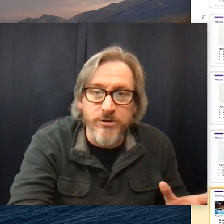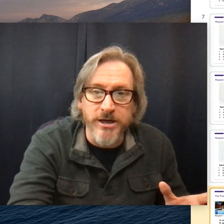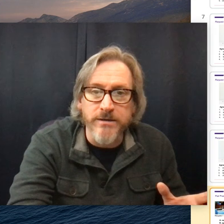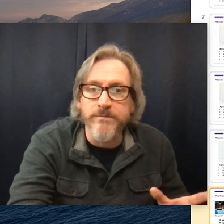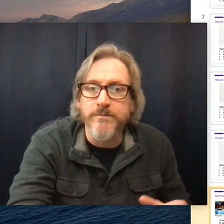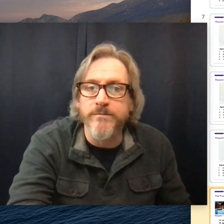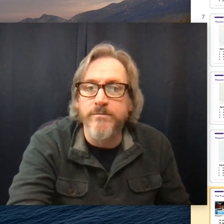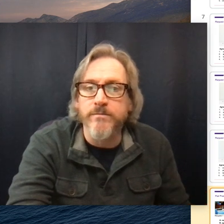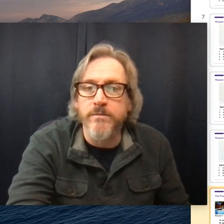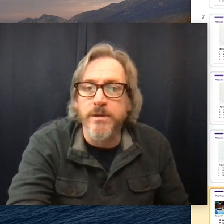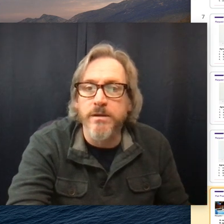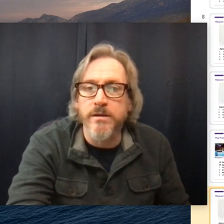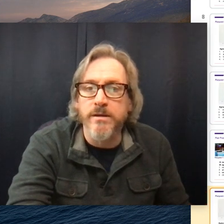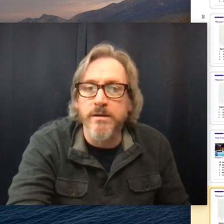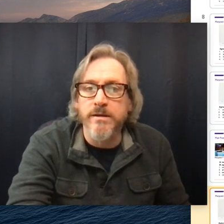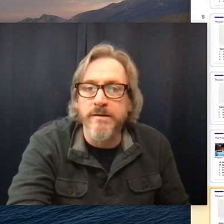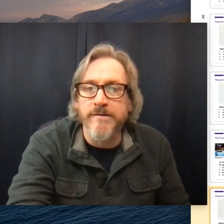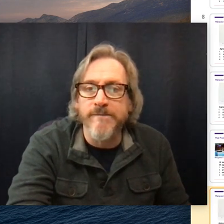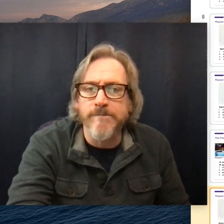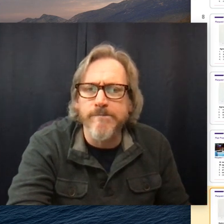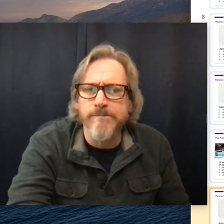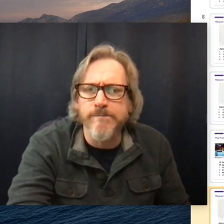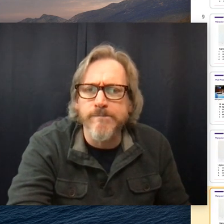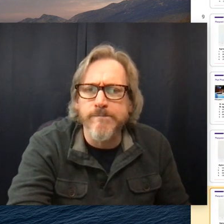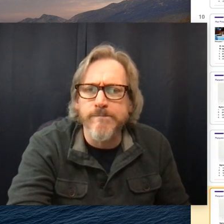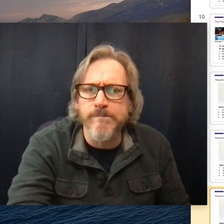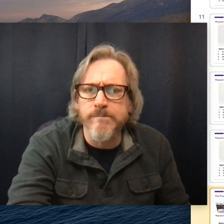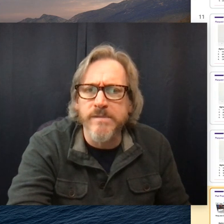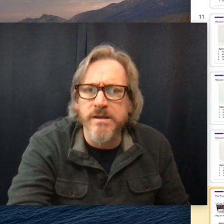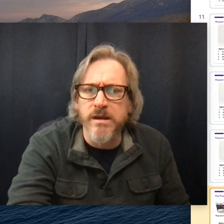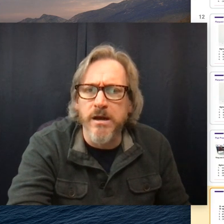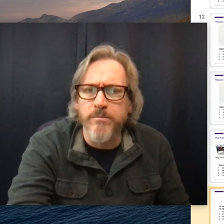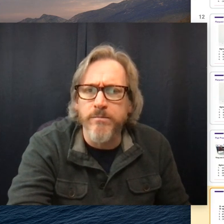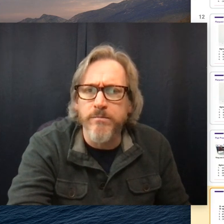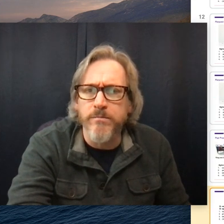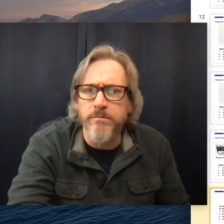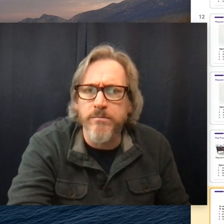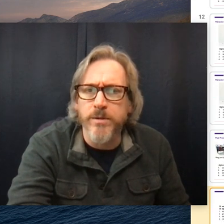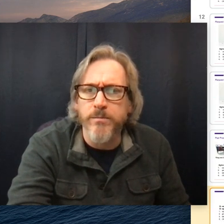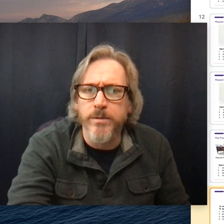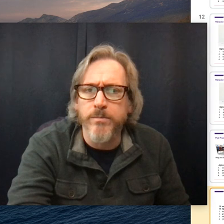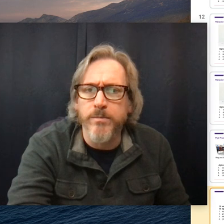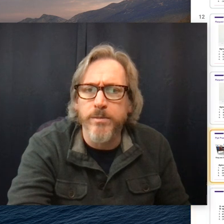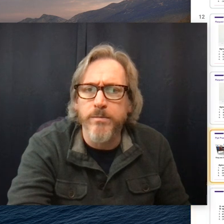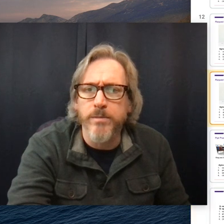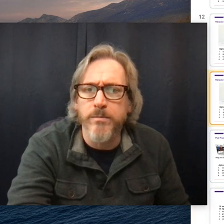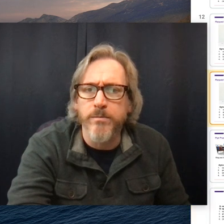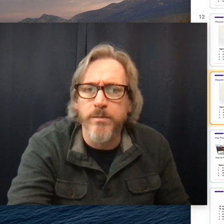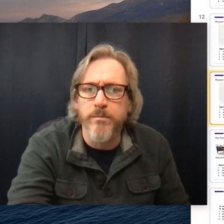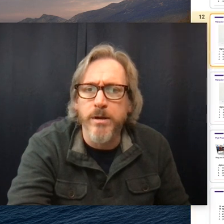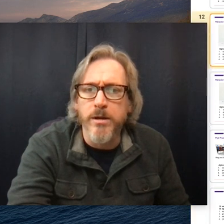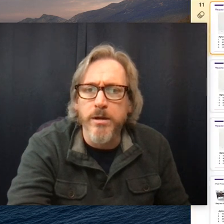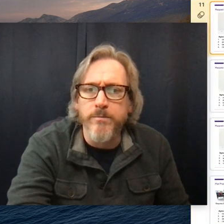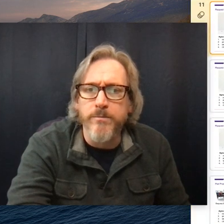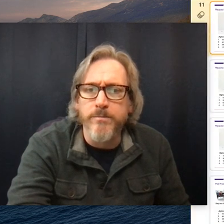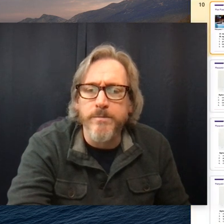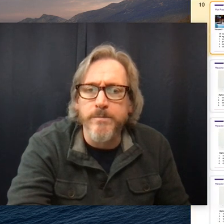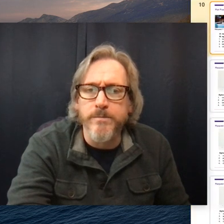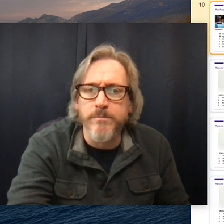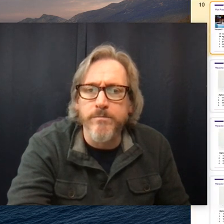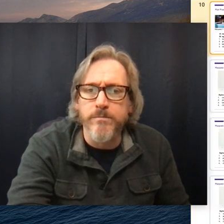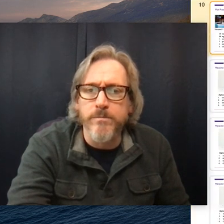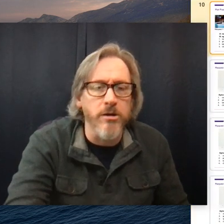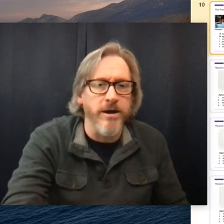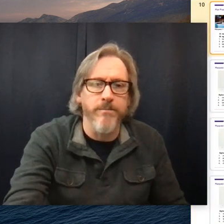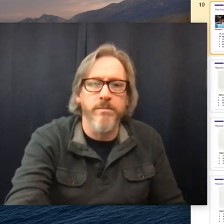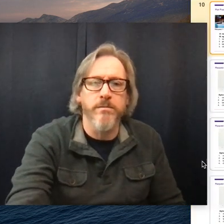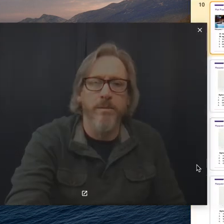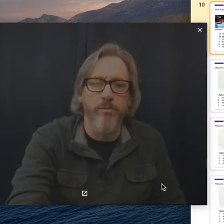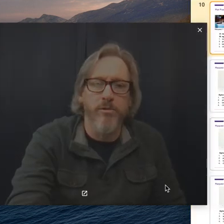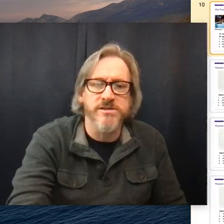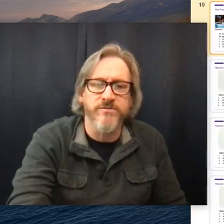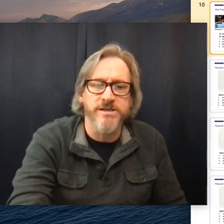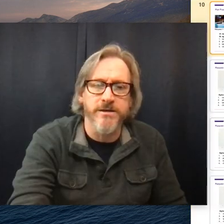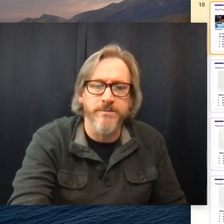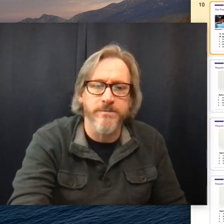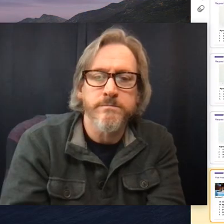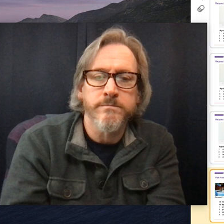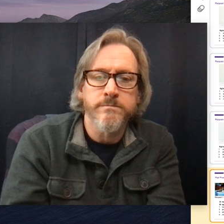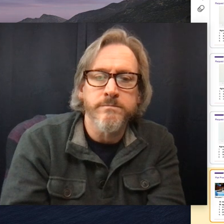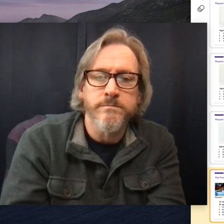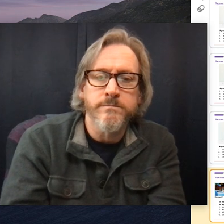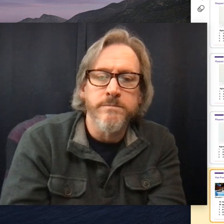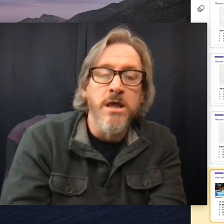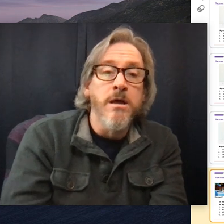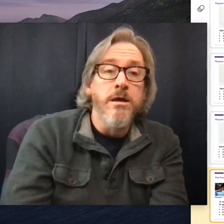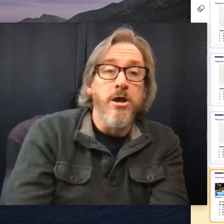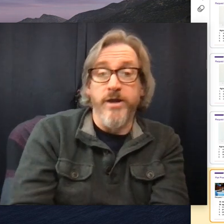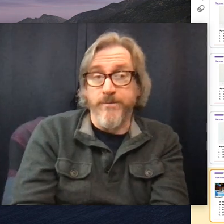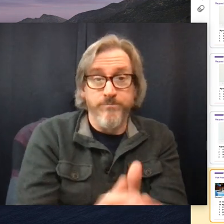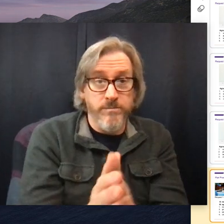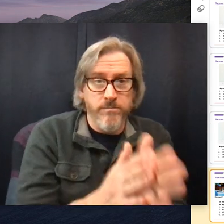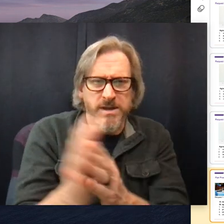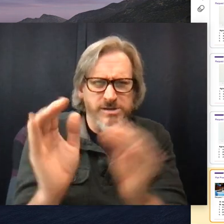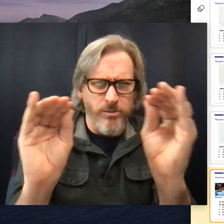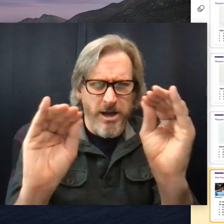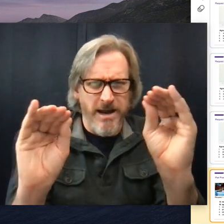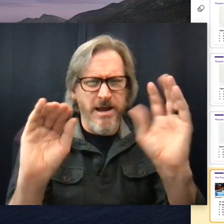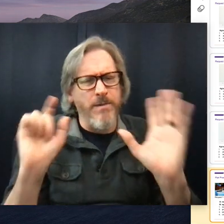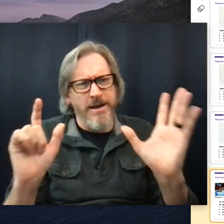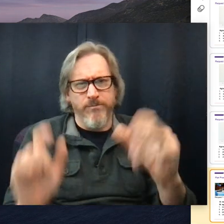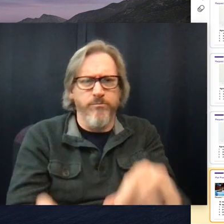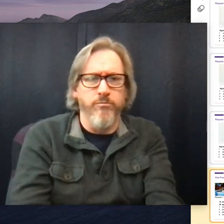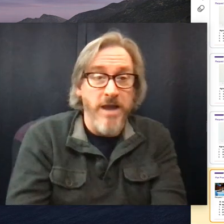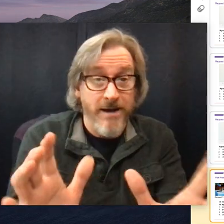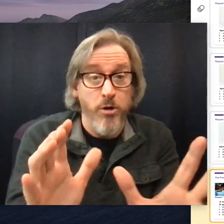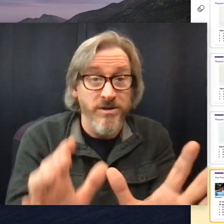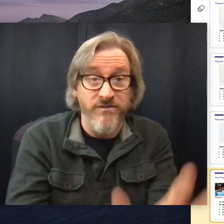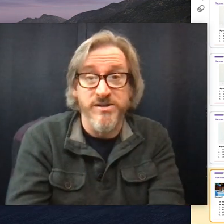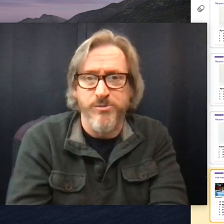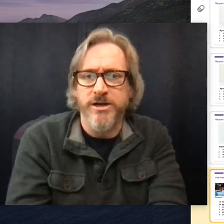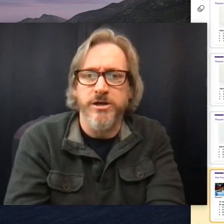three um right let me pause it for a second okay so I had a moment of inspiration